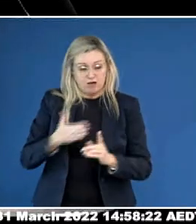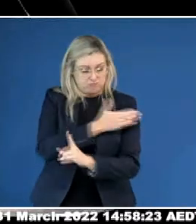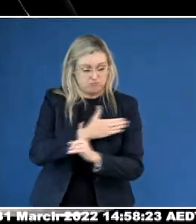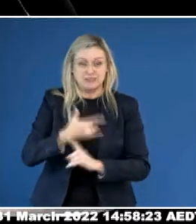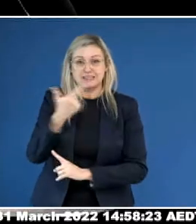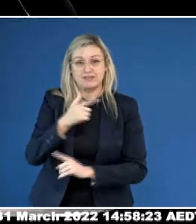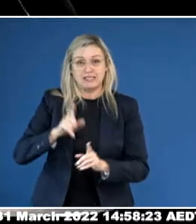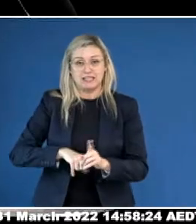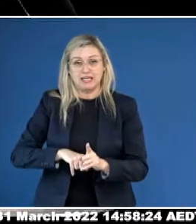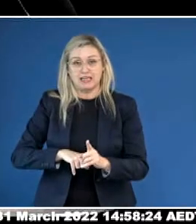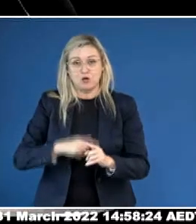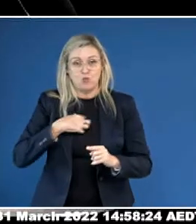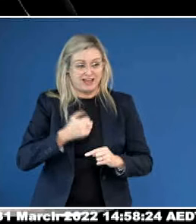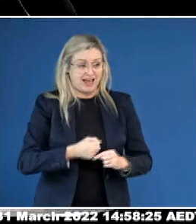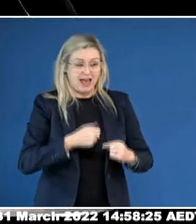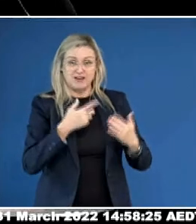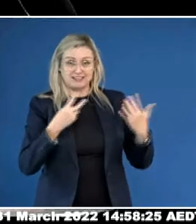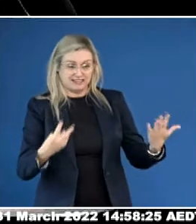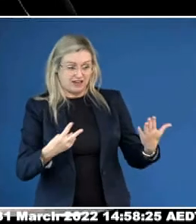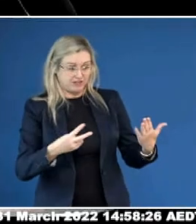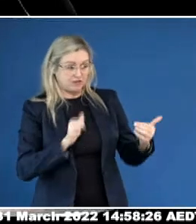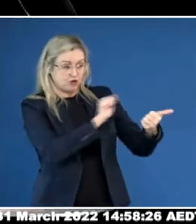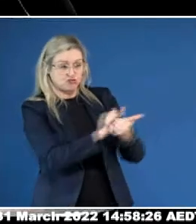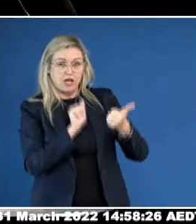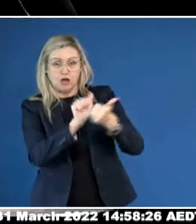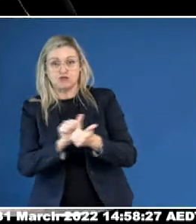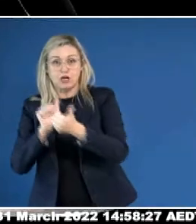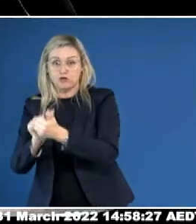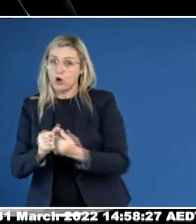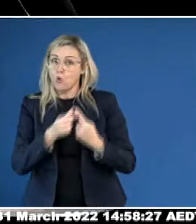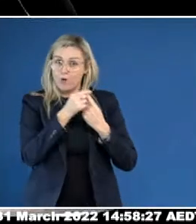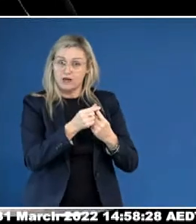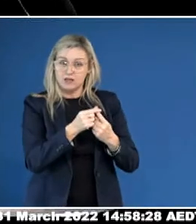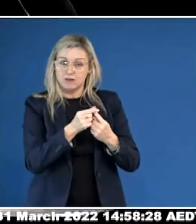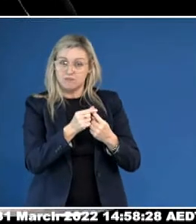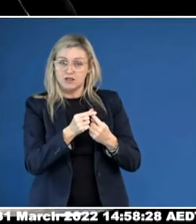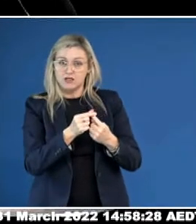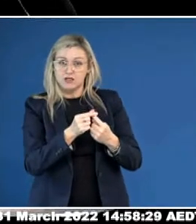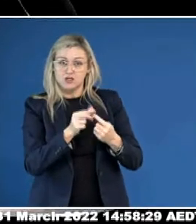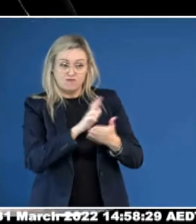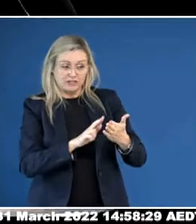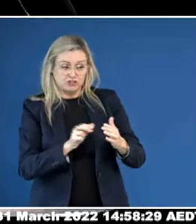those treating monitoring bodies, including the Convention against Torture - the Committee against Torture, has said, "Stop it.